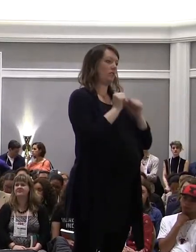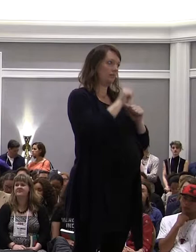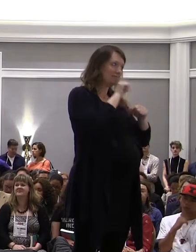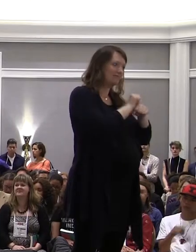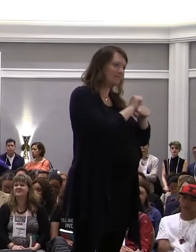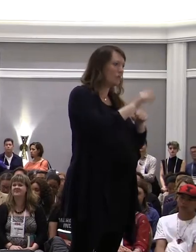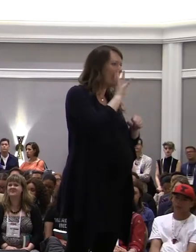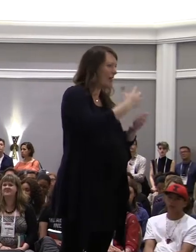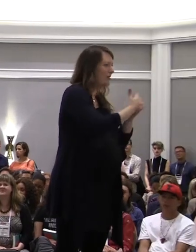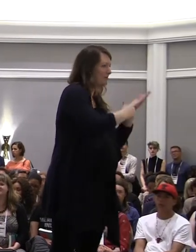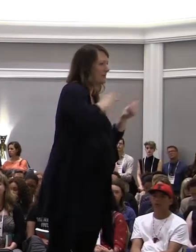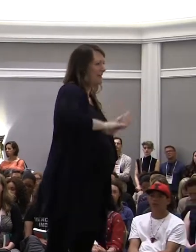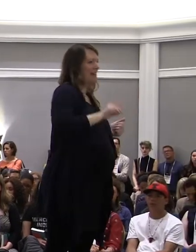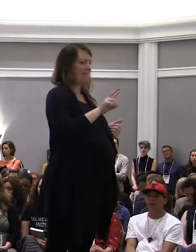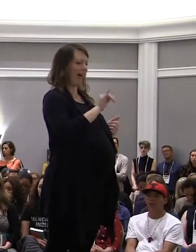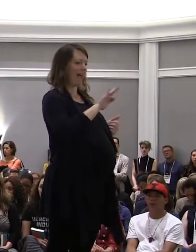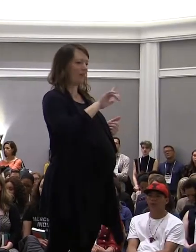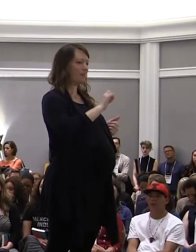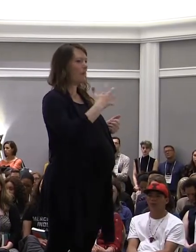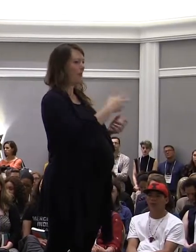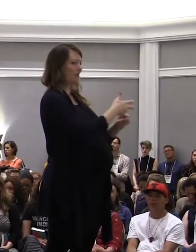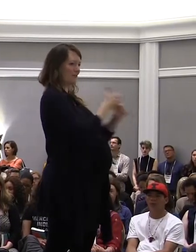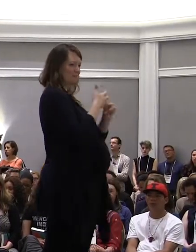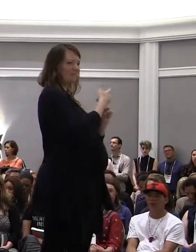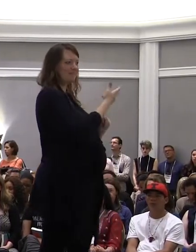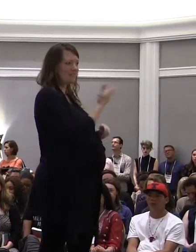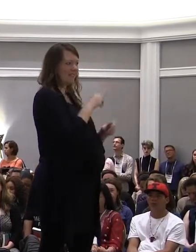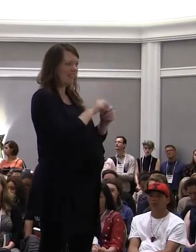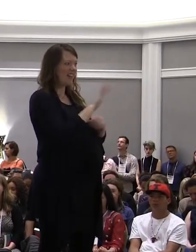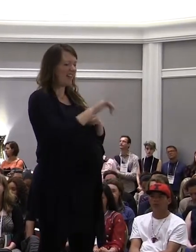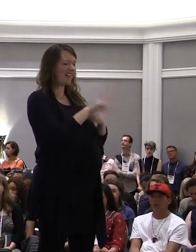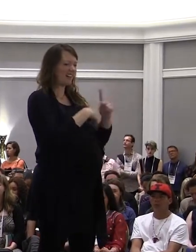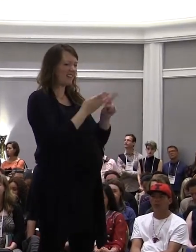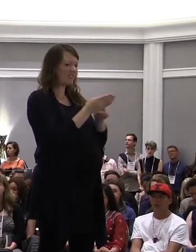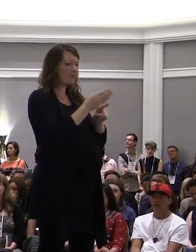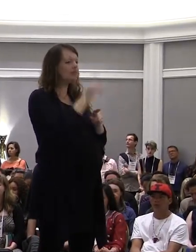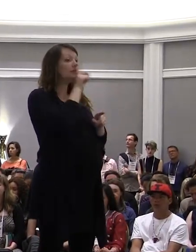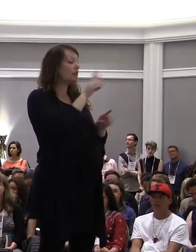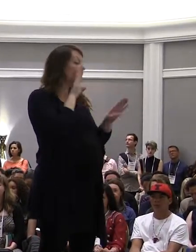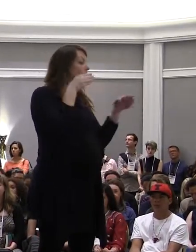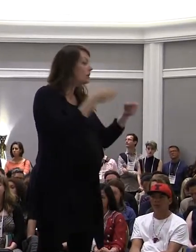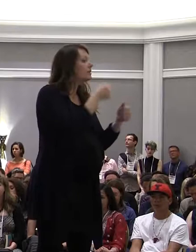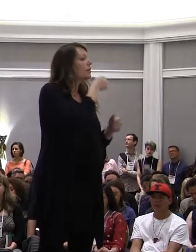So we want to attract them and recruit them, too. Especially focusing on women and people of color.